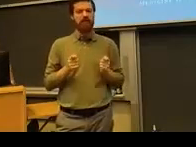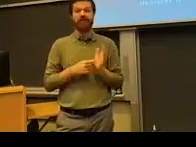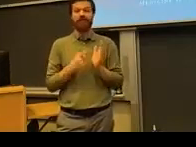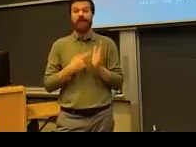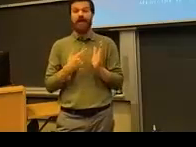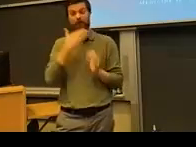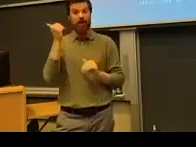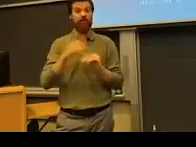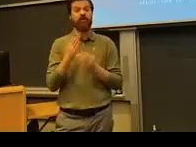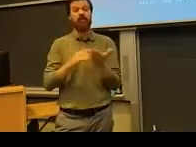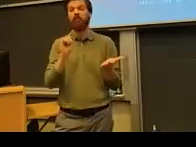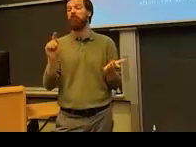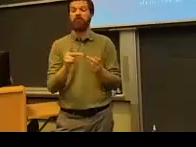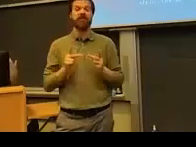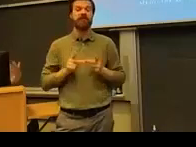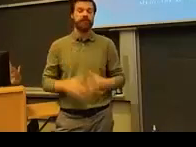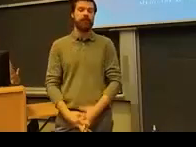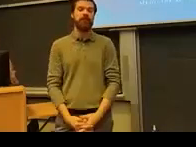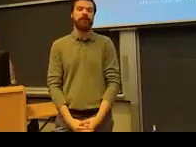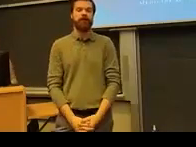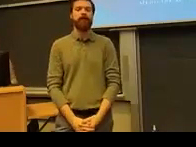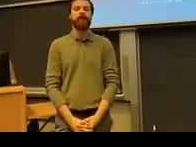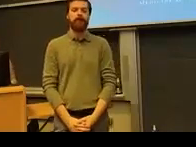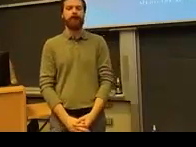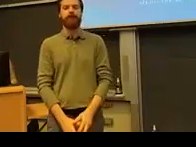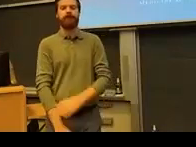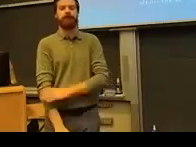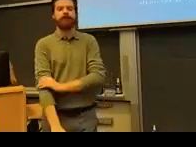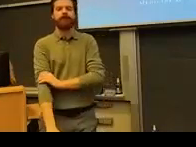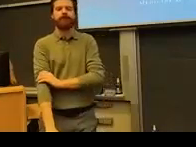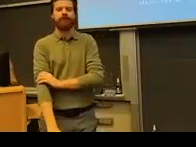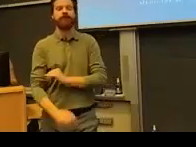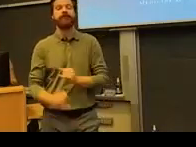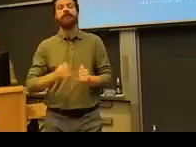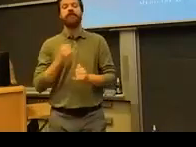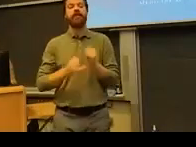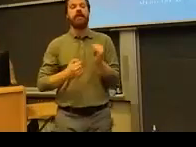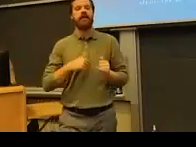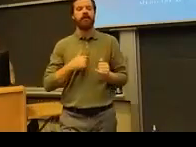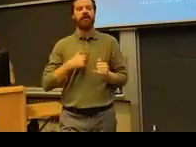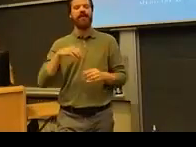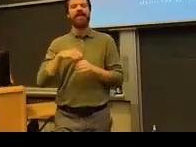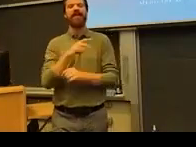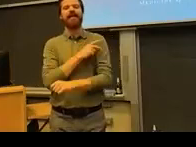some places um and then lastly we we um work as a impatient substance use treatment facility as